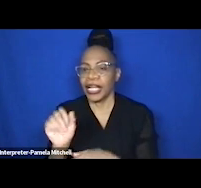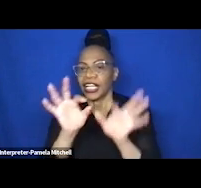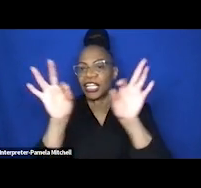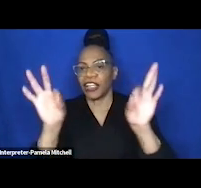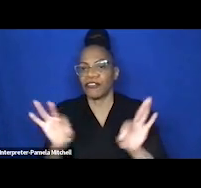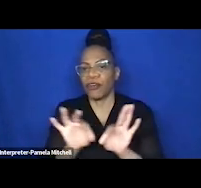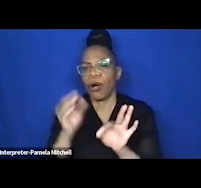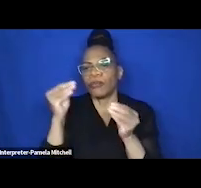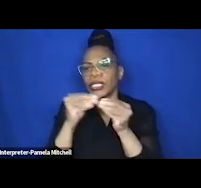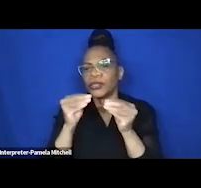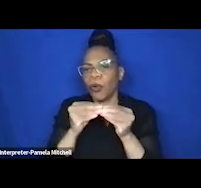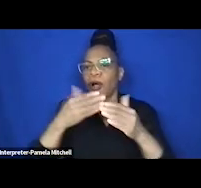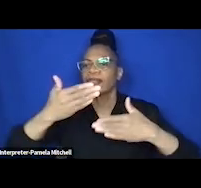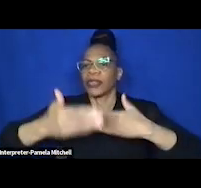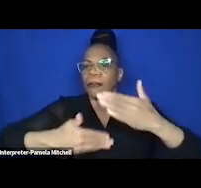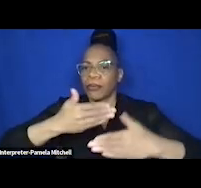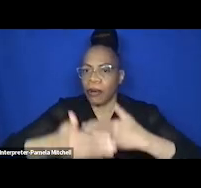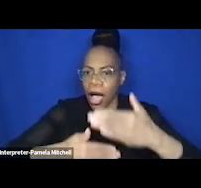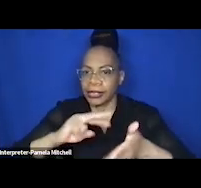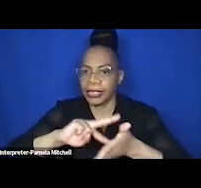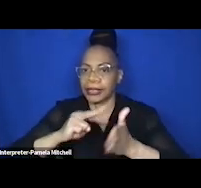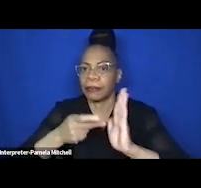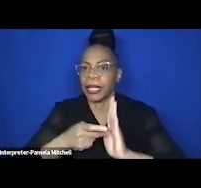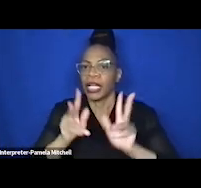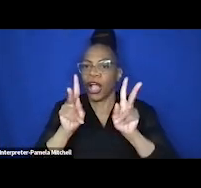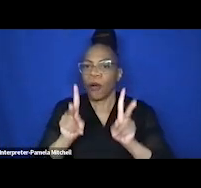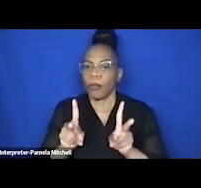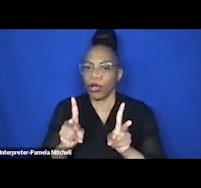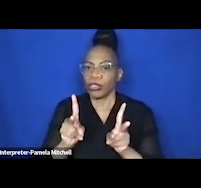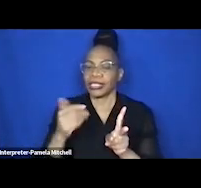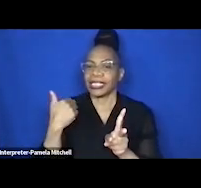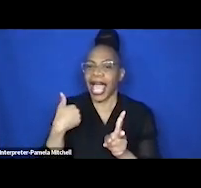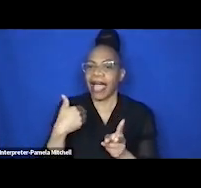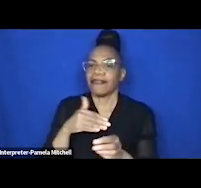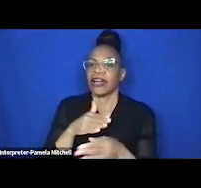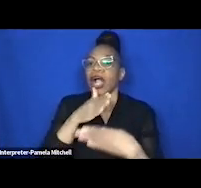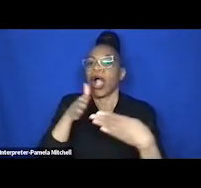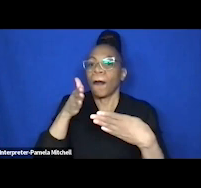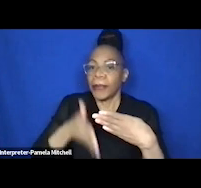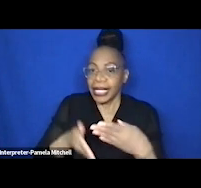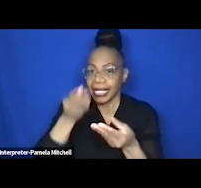to the process in which a helper is putting together a complete information. So including the forms,